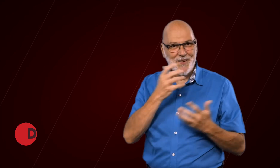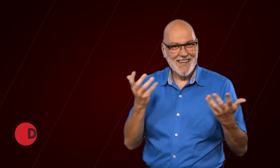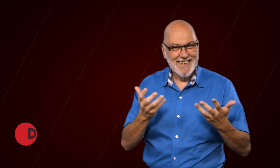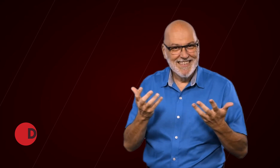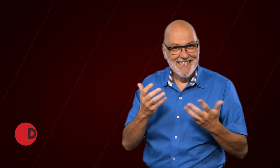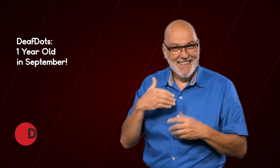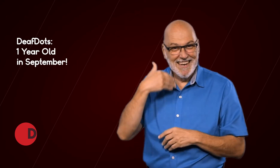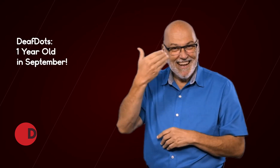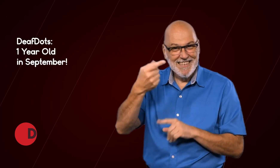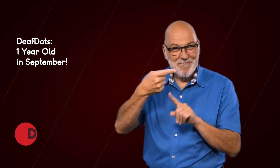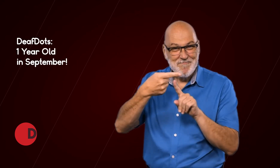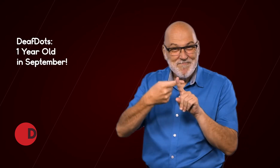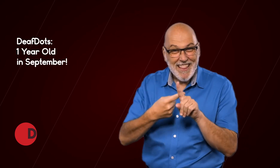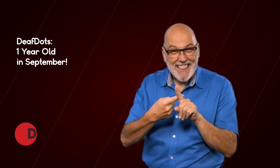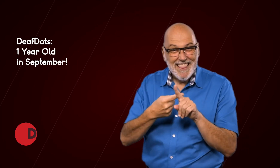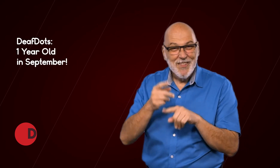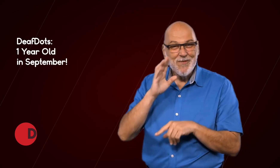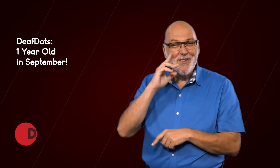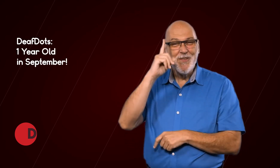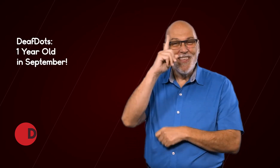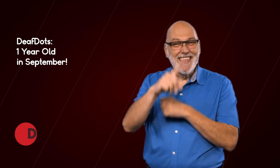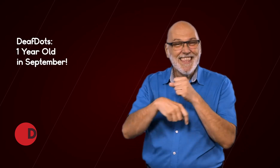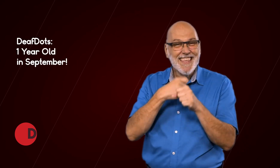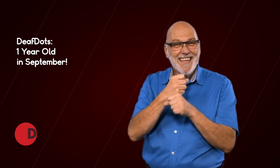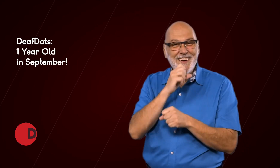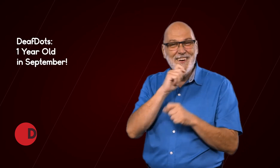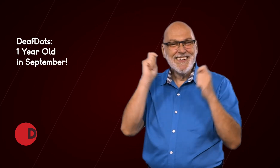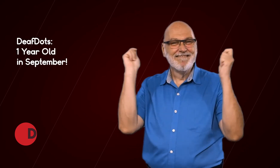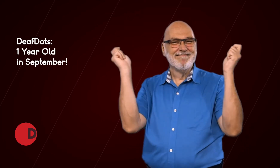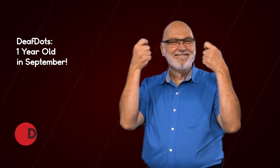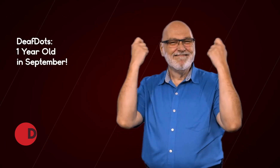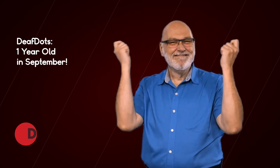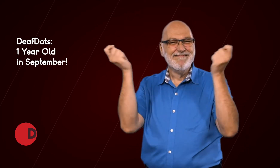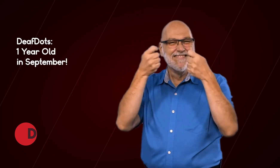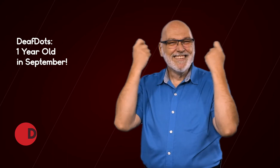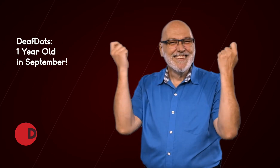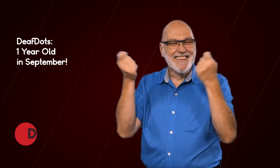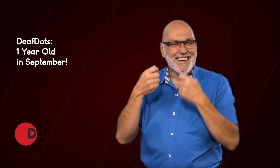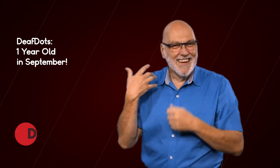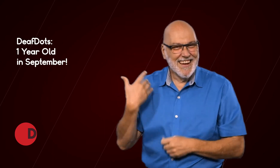Next month we will be 1 year old already!